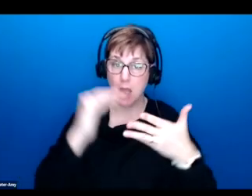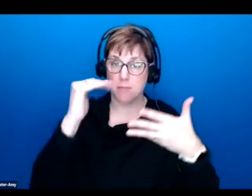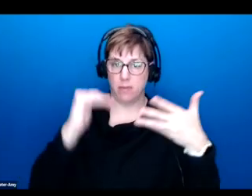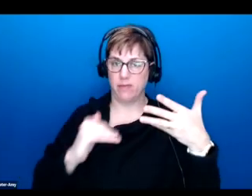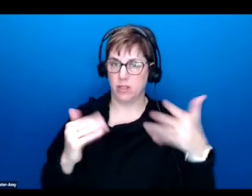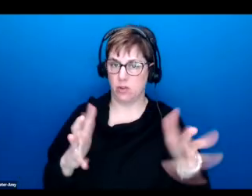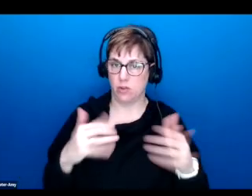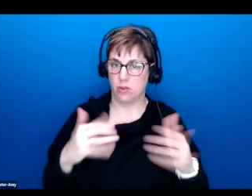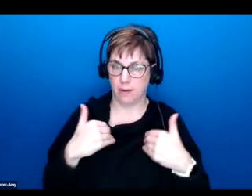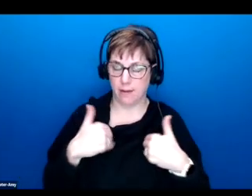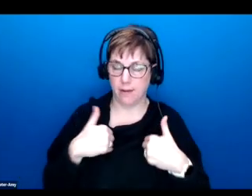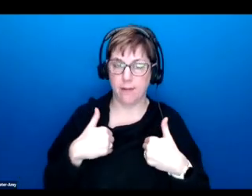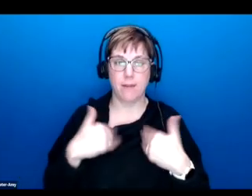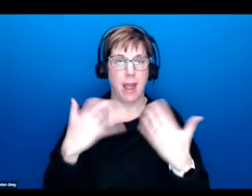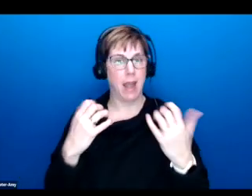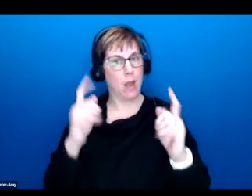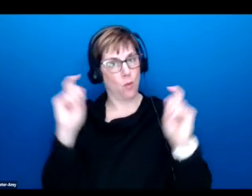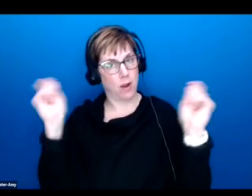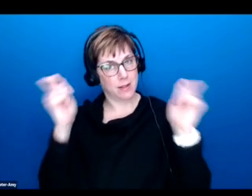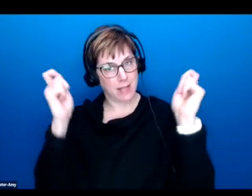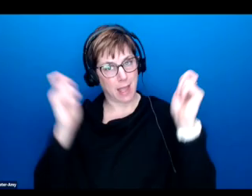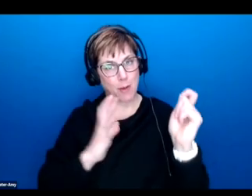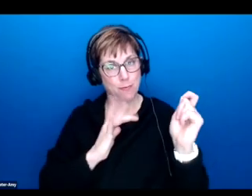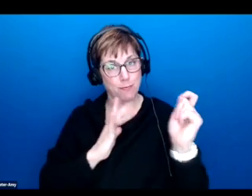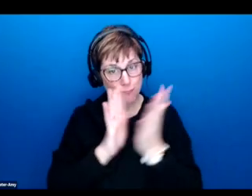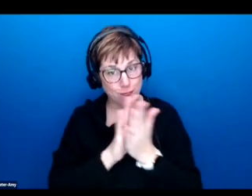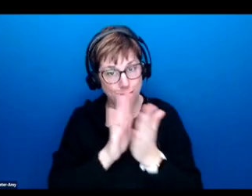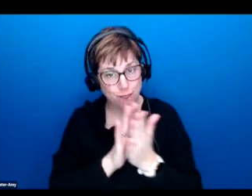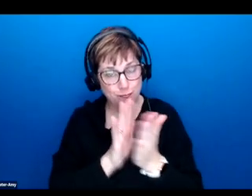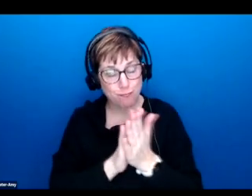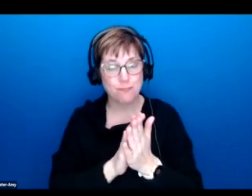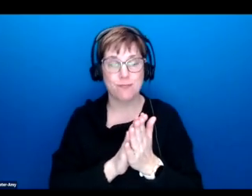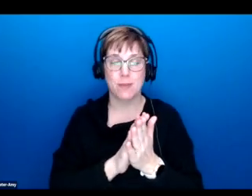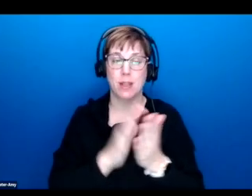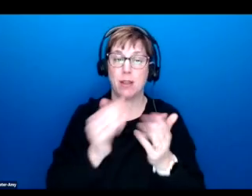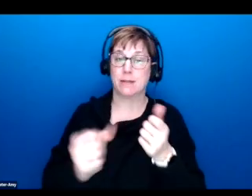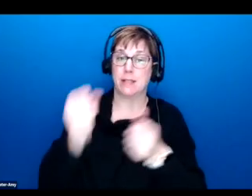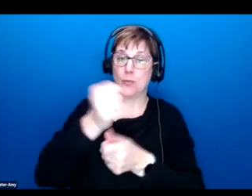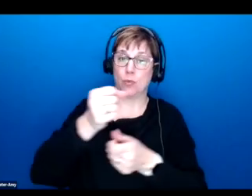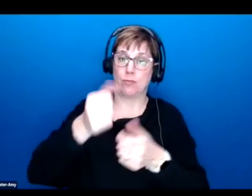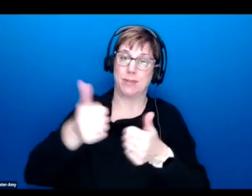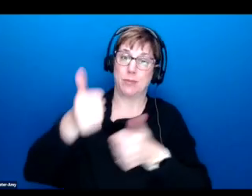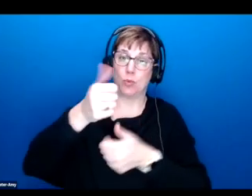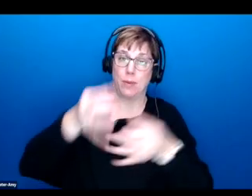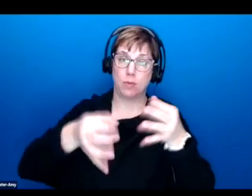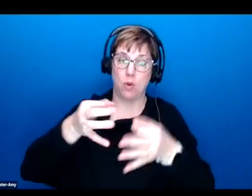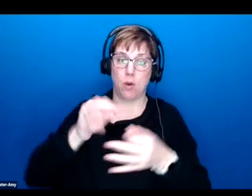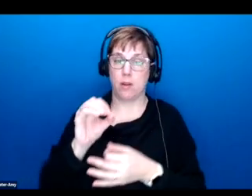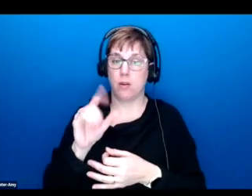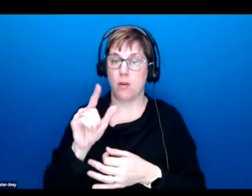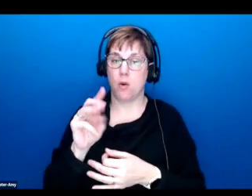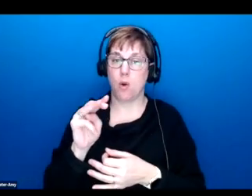and I just want to celebrate them. You have the Supreme Court case, the Olmstead Supreme Court case.